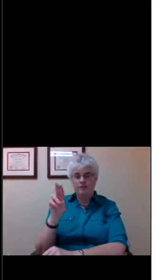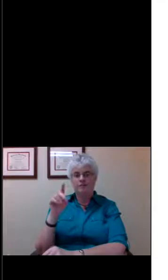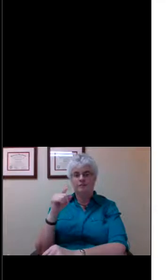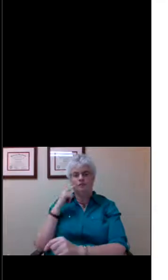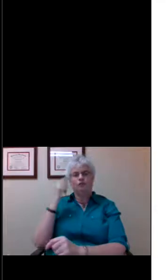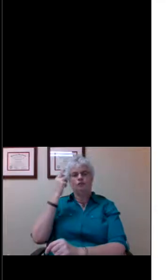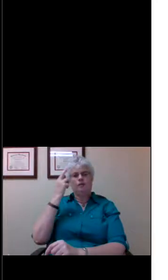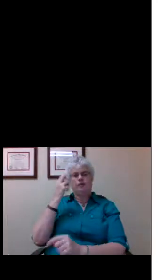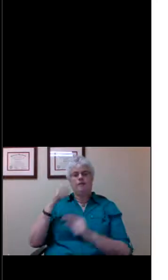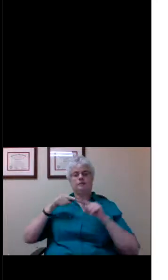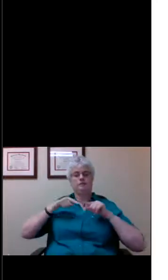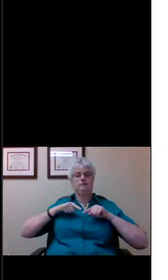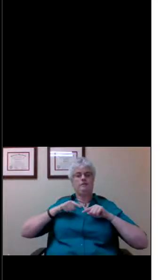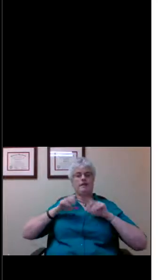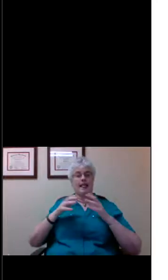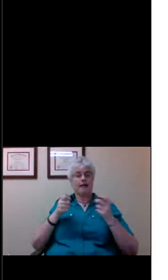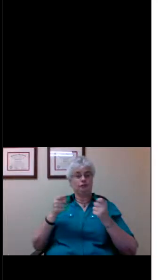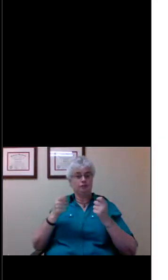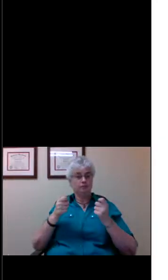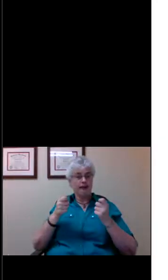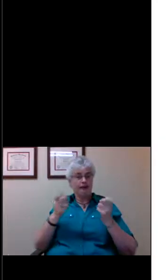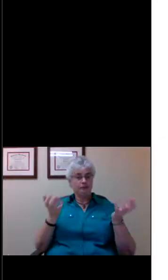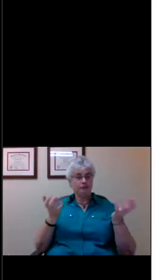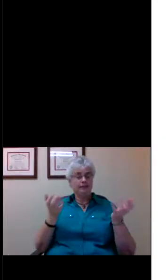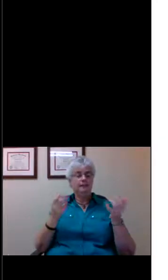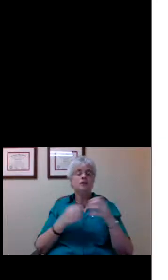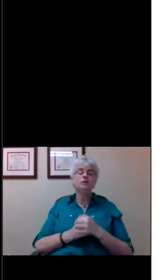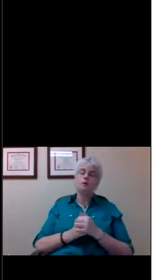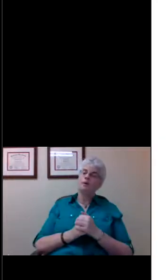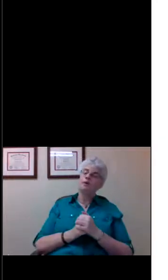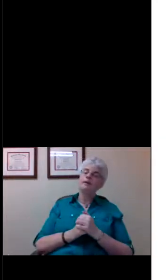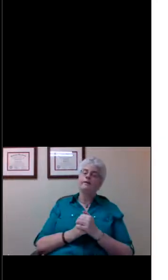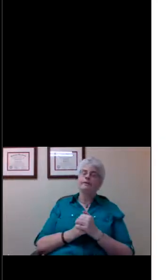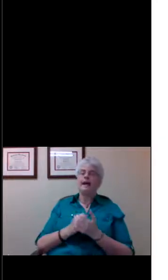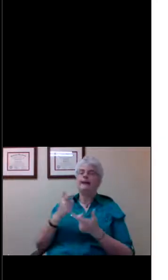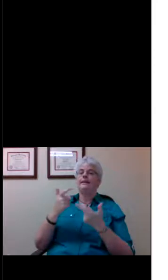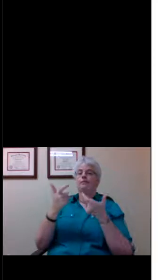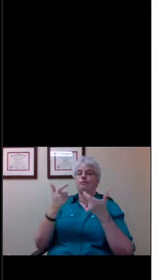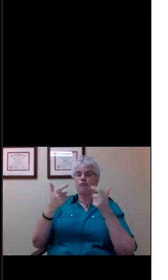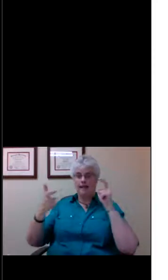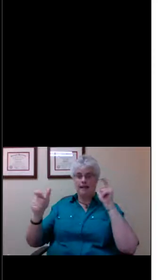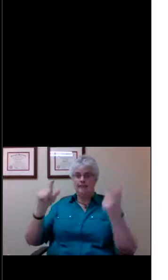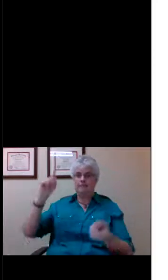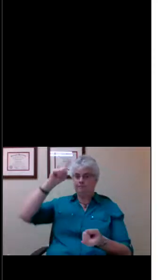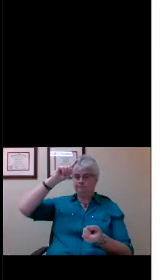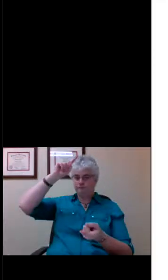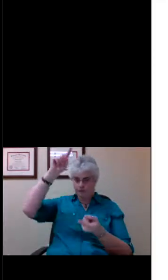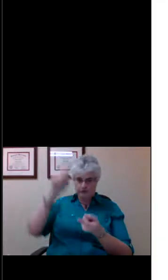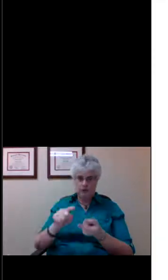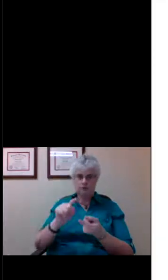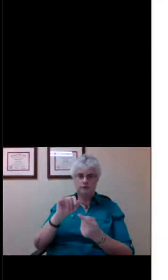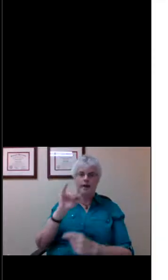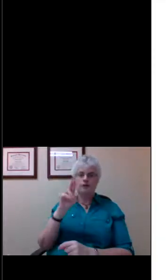through, a five-step approach, before they file an incident report. So that helps kind of address some of the classroom management issues and that greatly